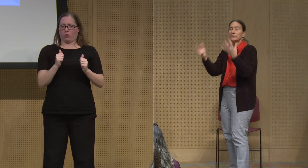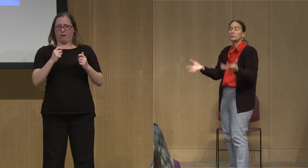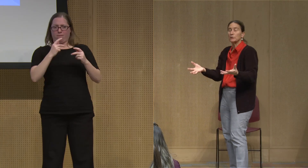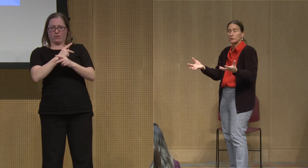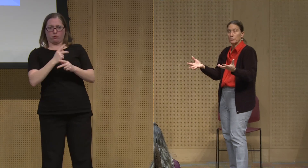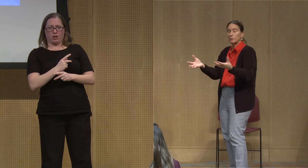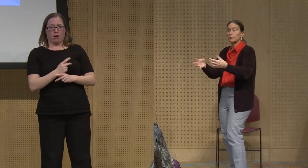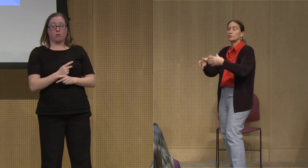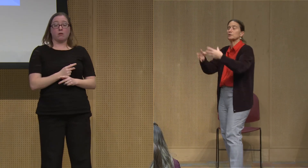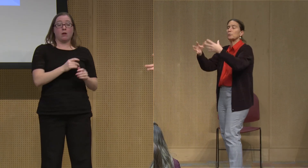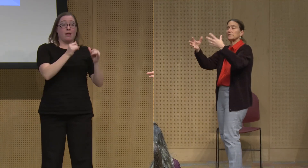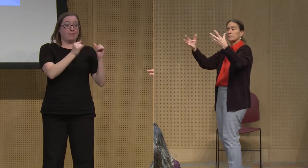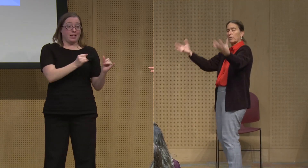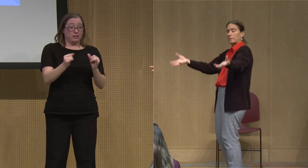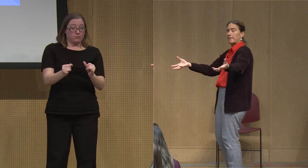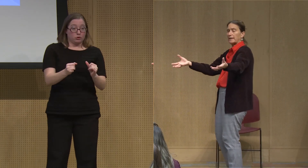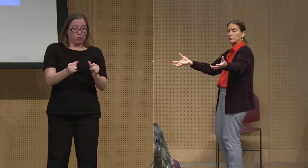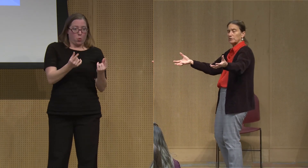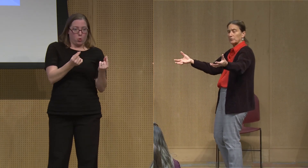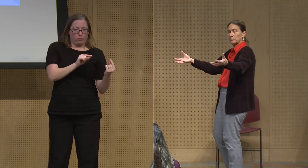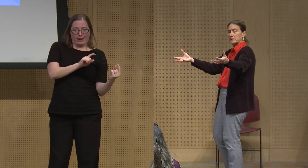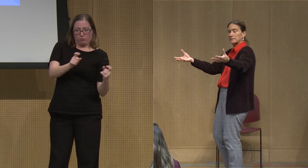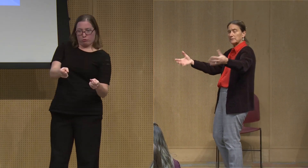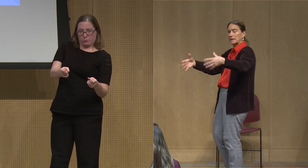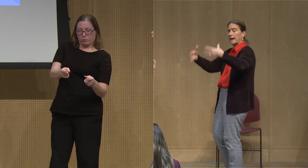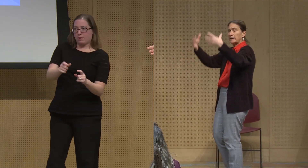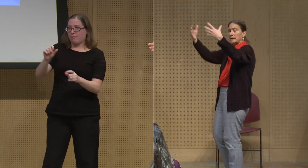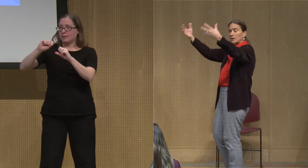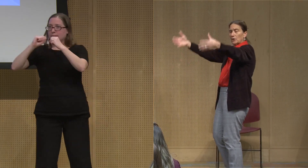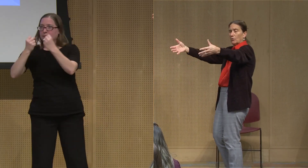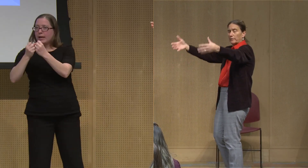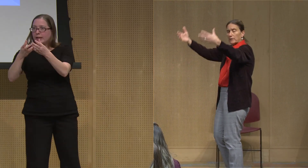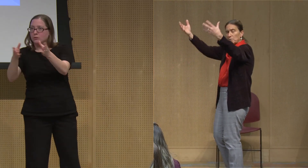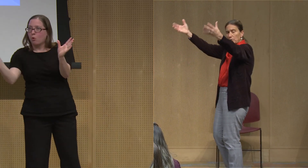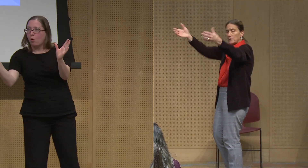VERSUS WHAT ARE THE FACTORS IN THE SOCIETY OR THE COMMUNITY OR OTHER THINGS